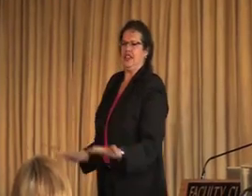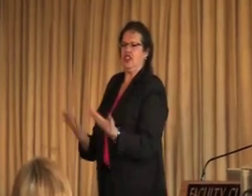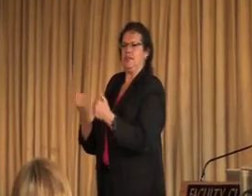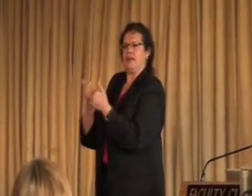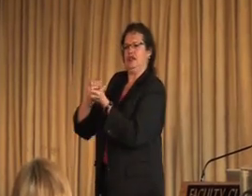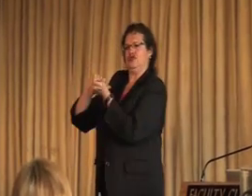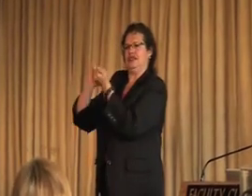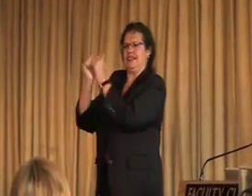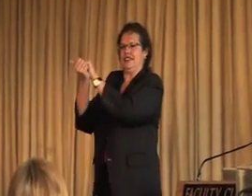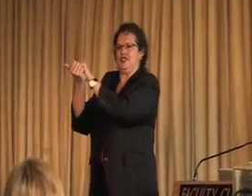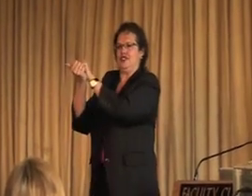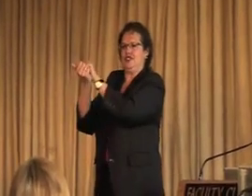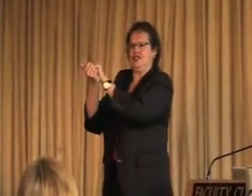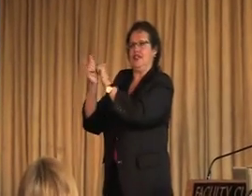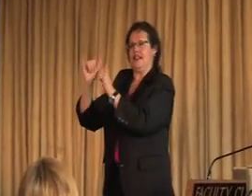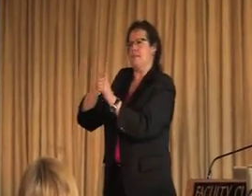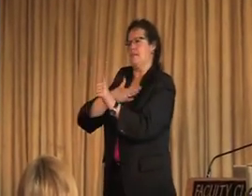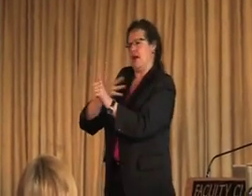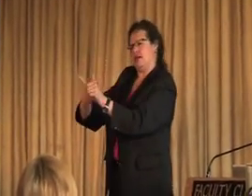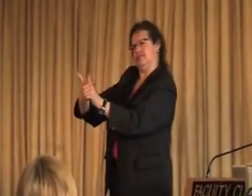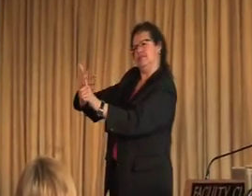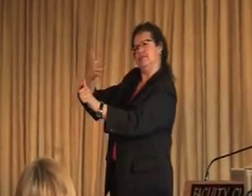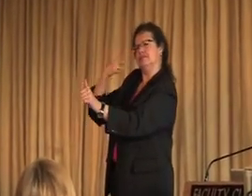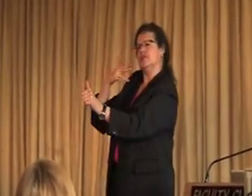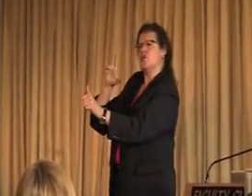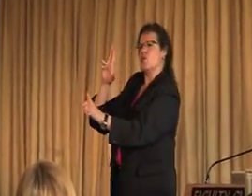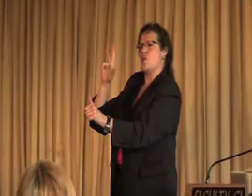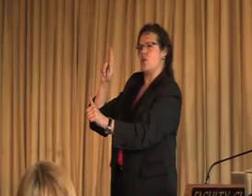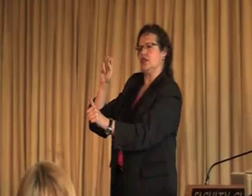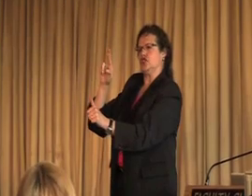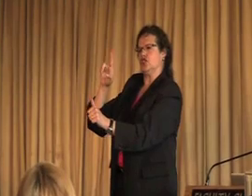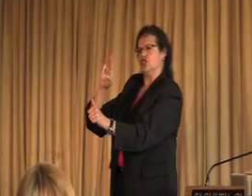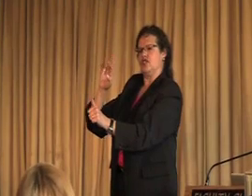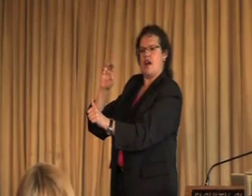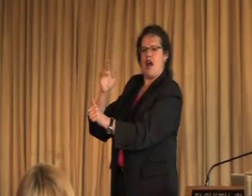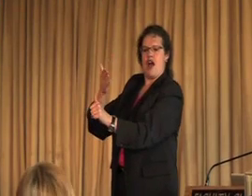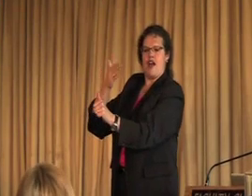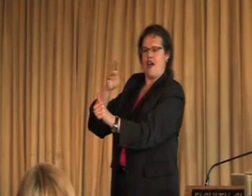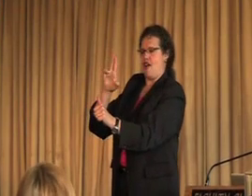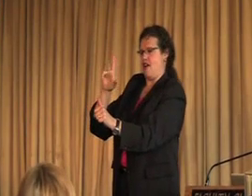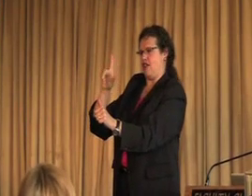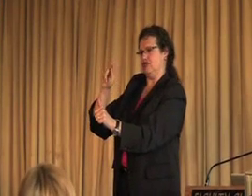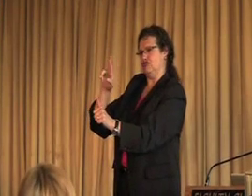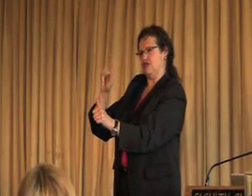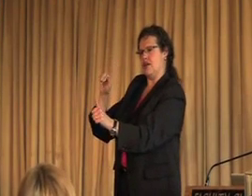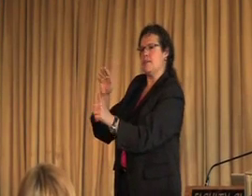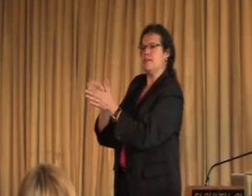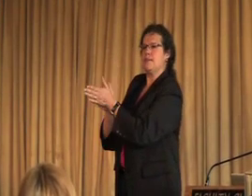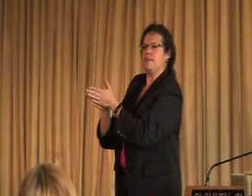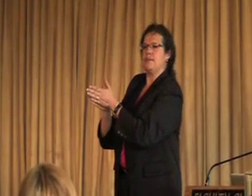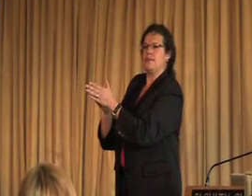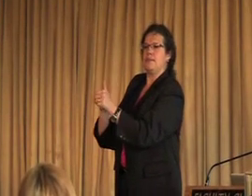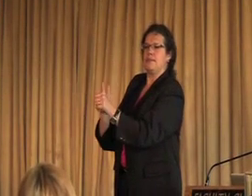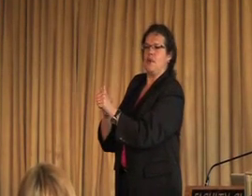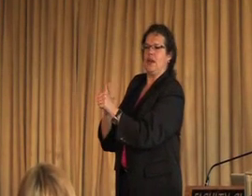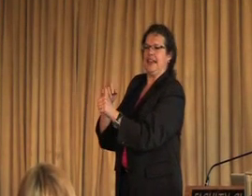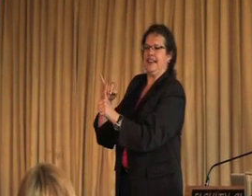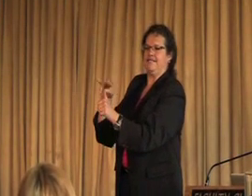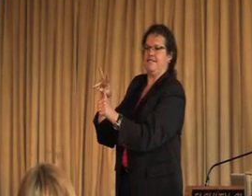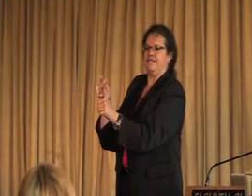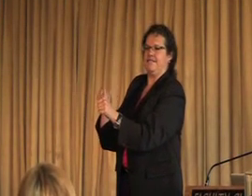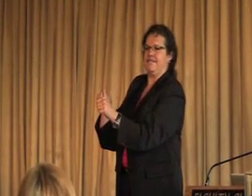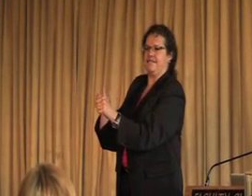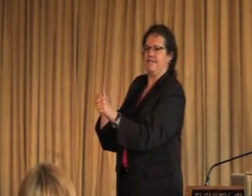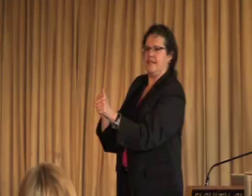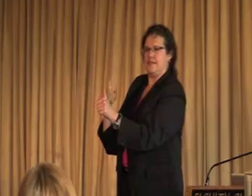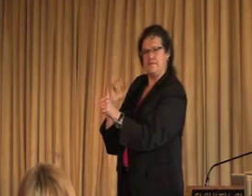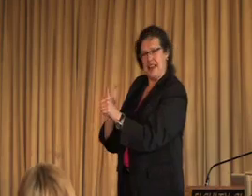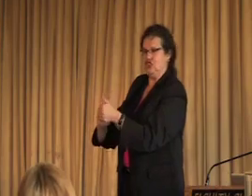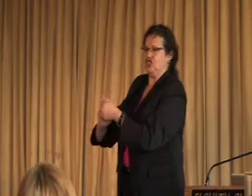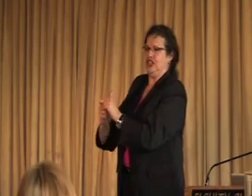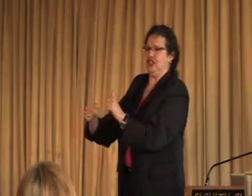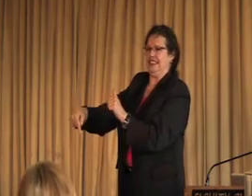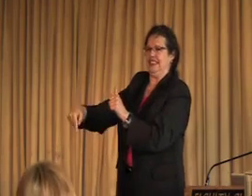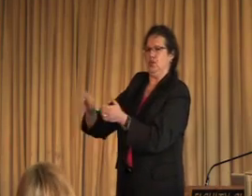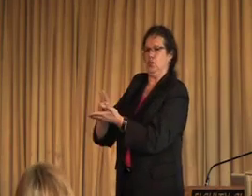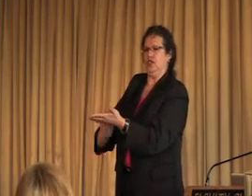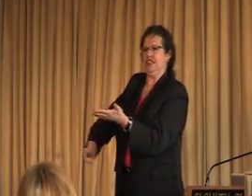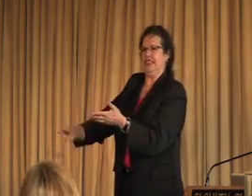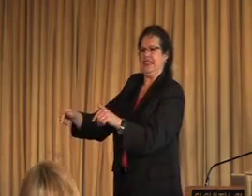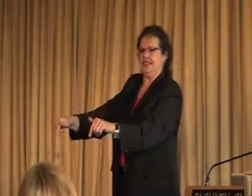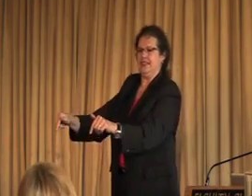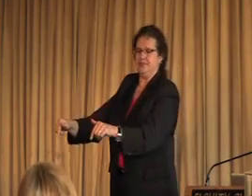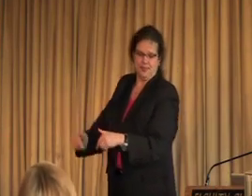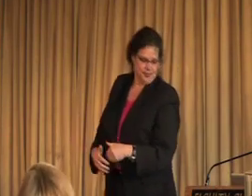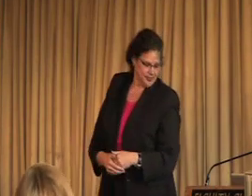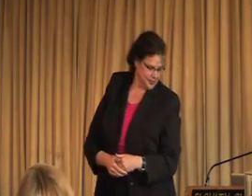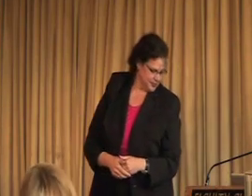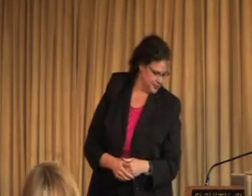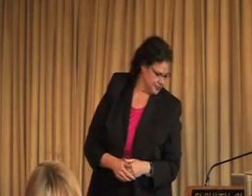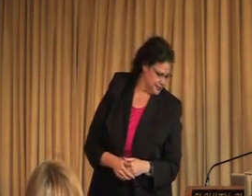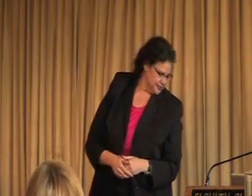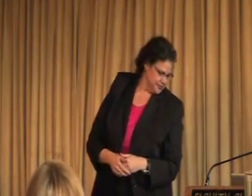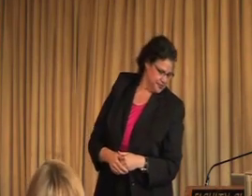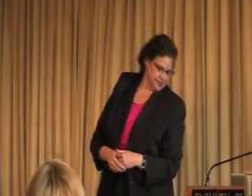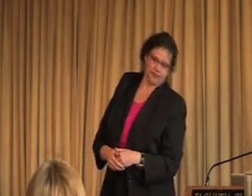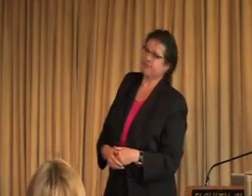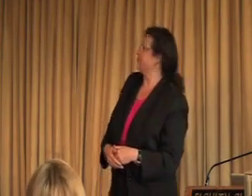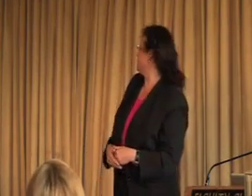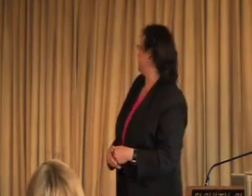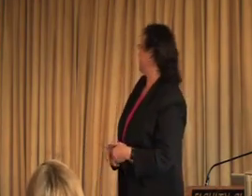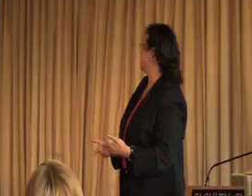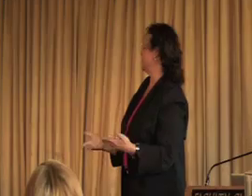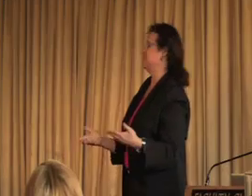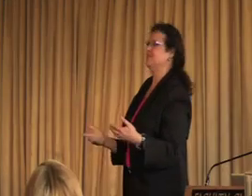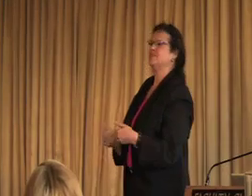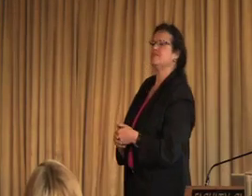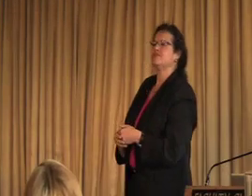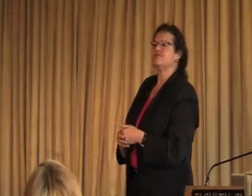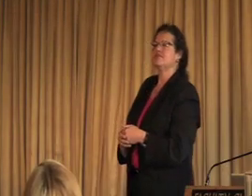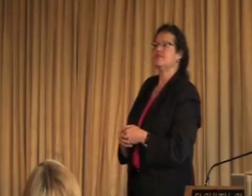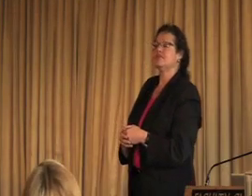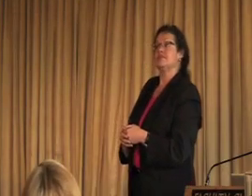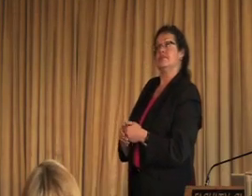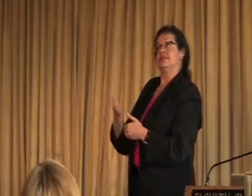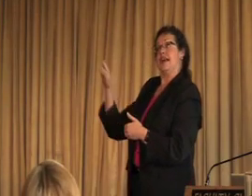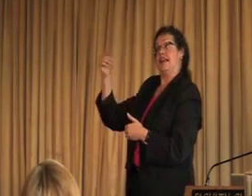I had an ulterior motive when I came back, and that was to be affiliated with the university